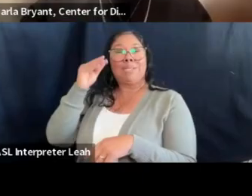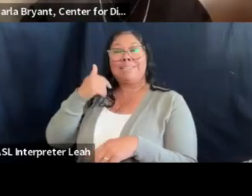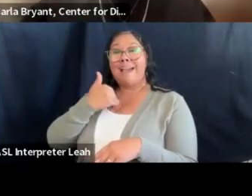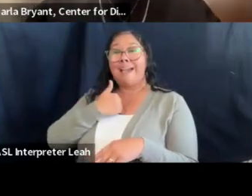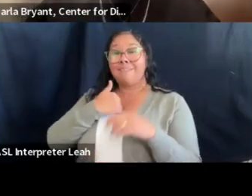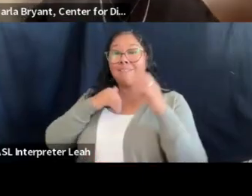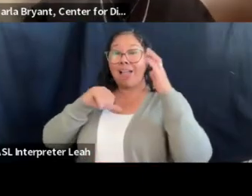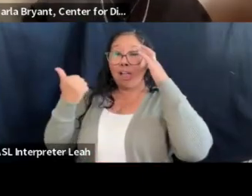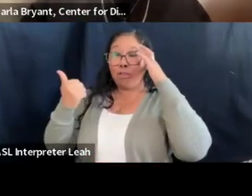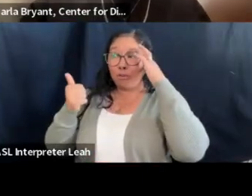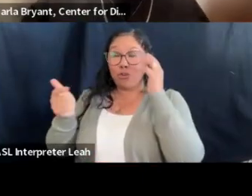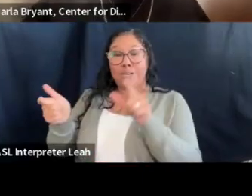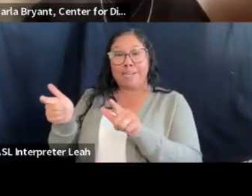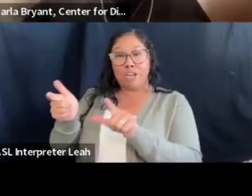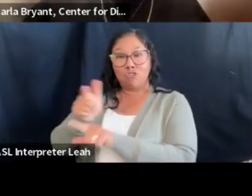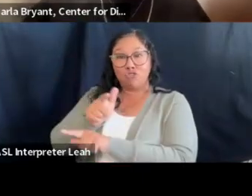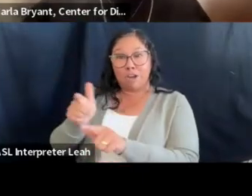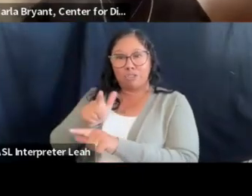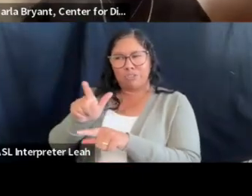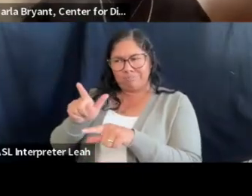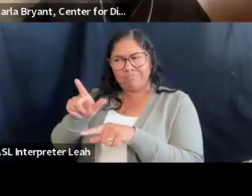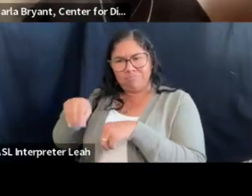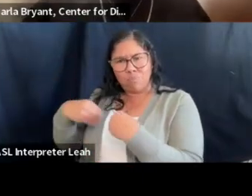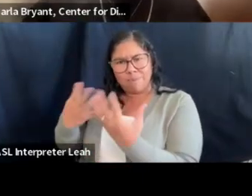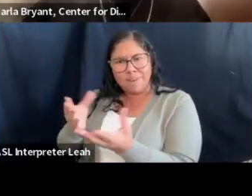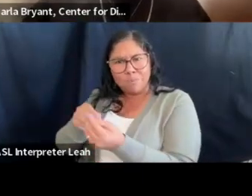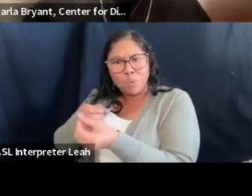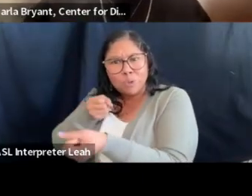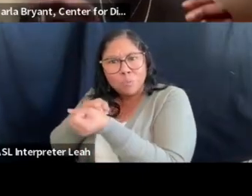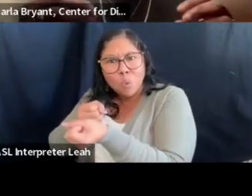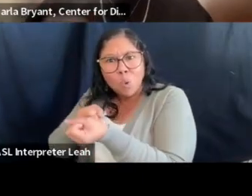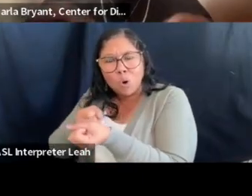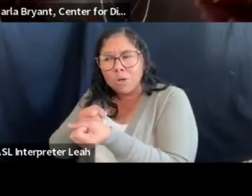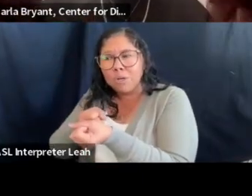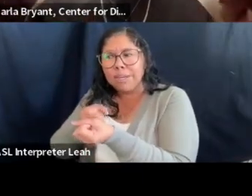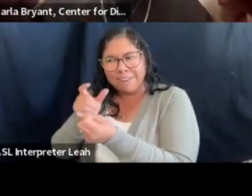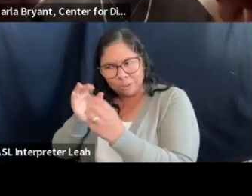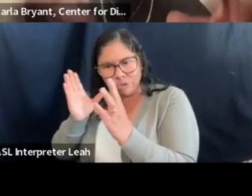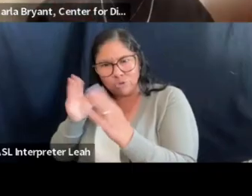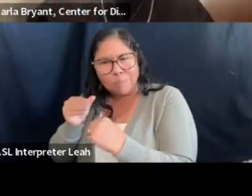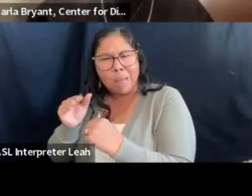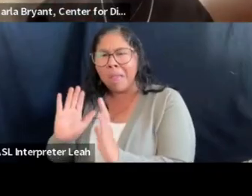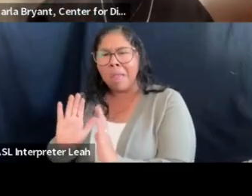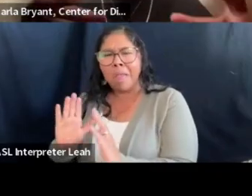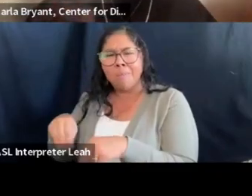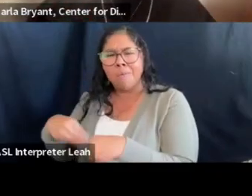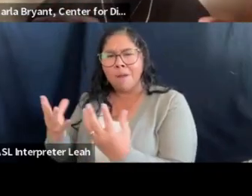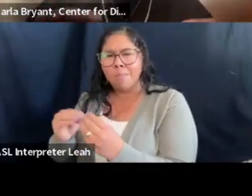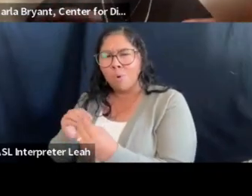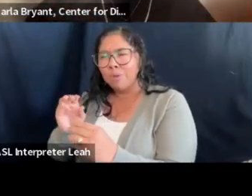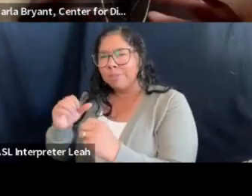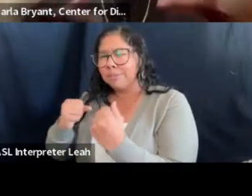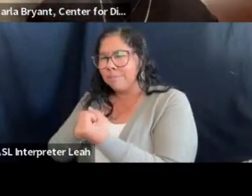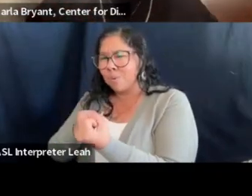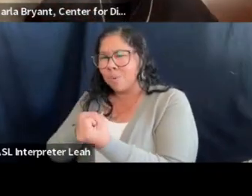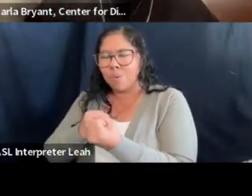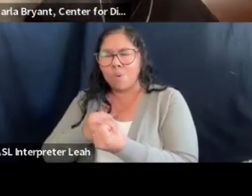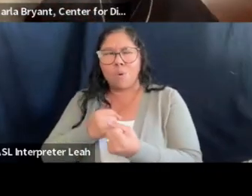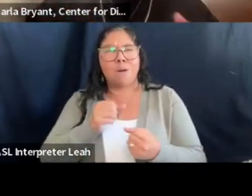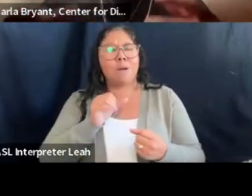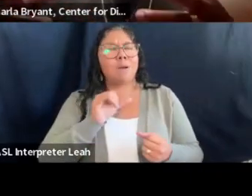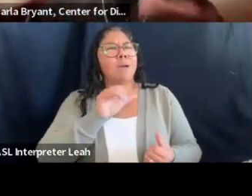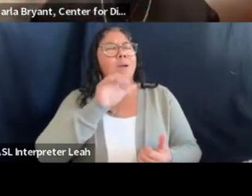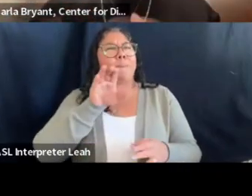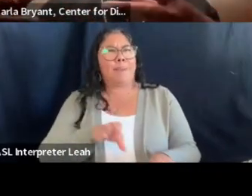where they were given this support. So here's this behavior and belief playing out. Well, those same